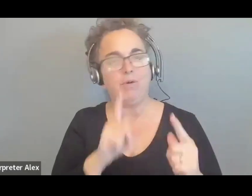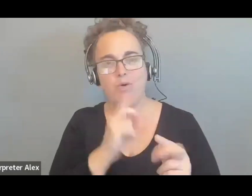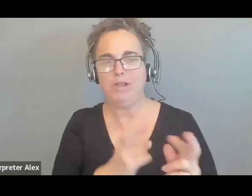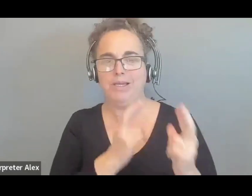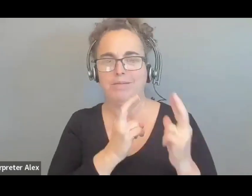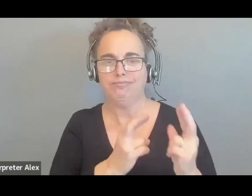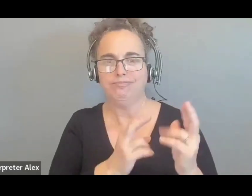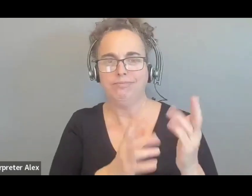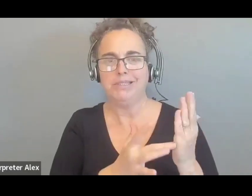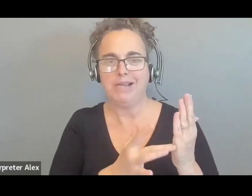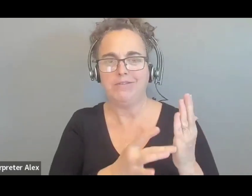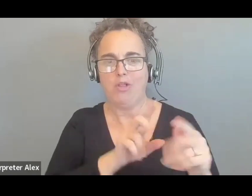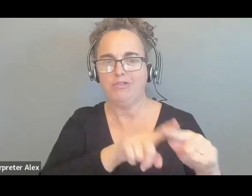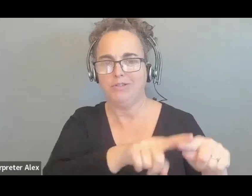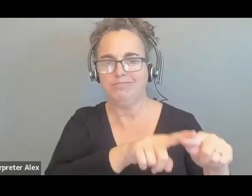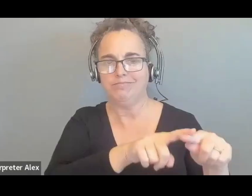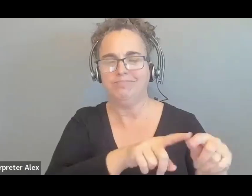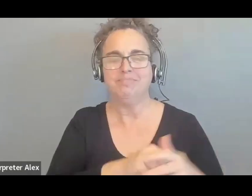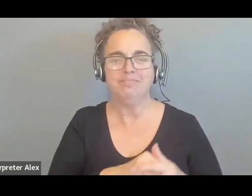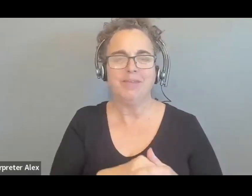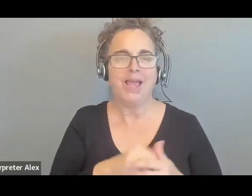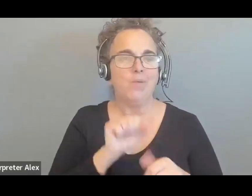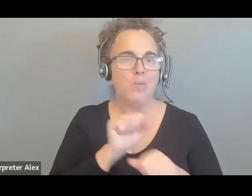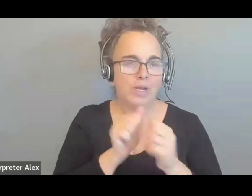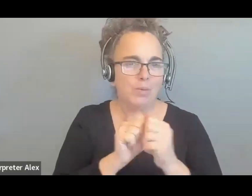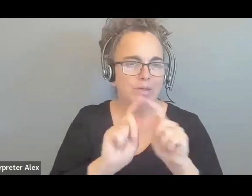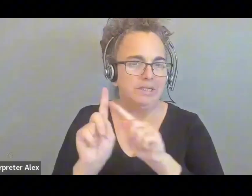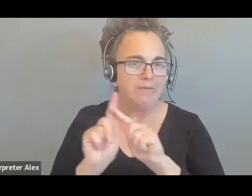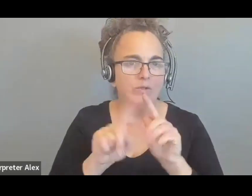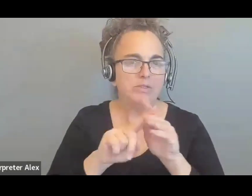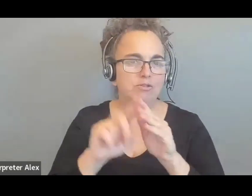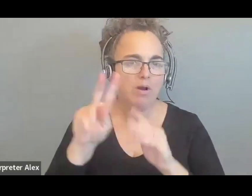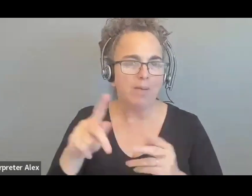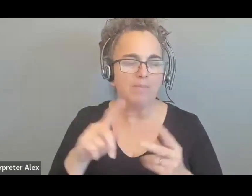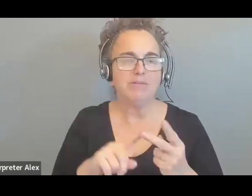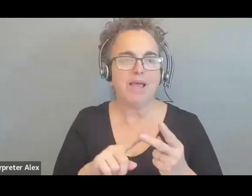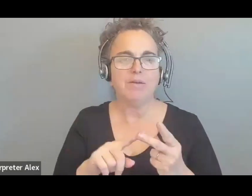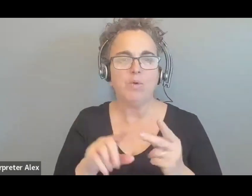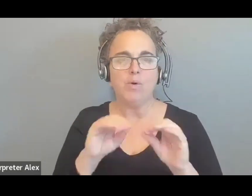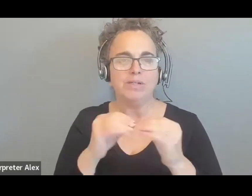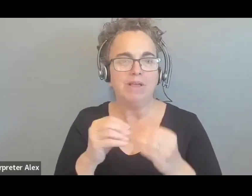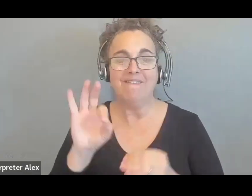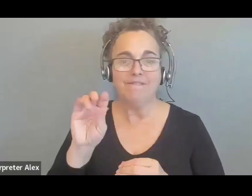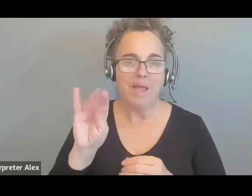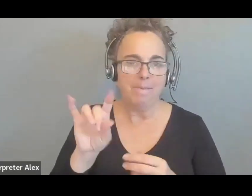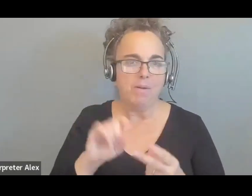And I think through working with startups and organizations like Fable, BIT Inclusive